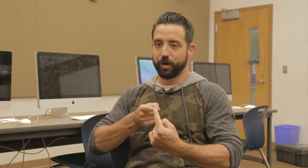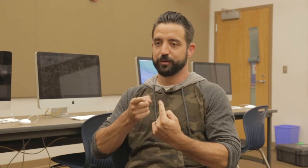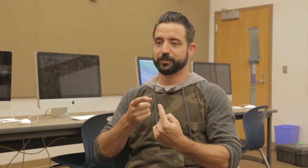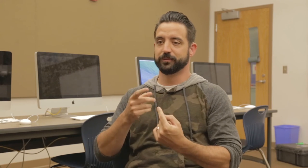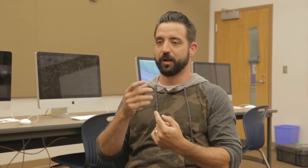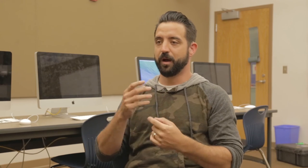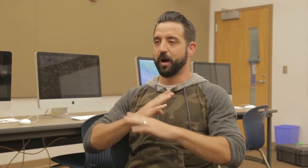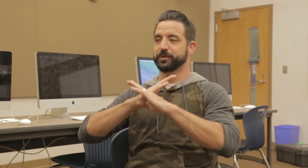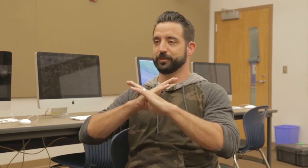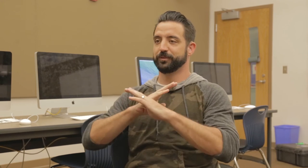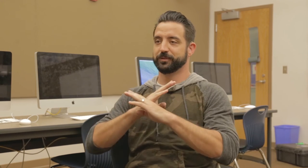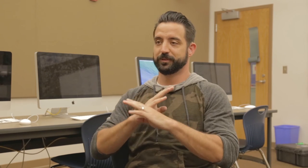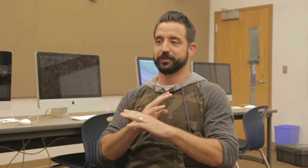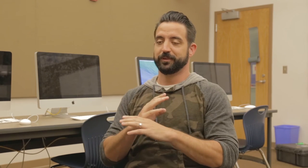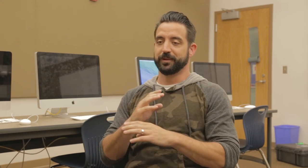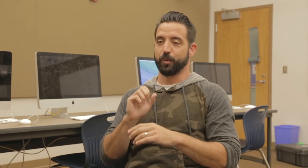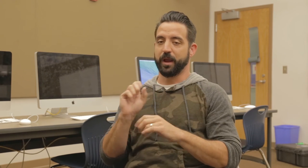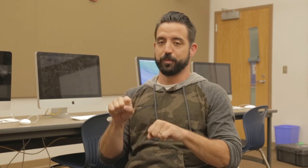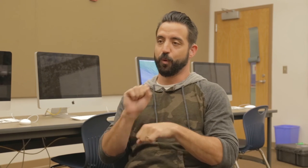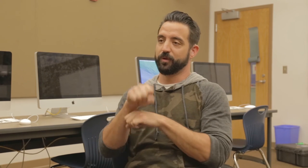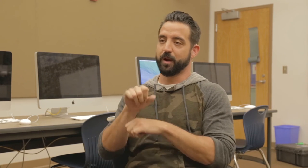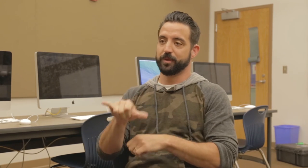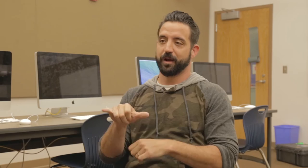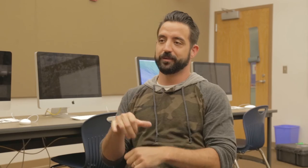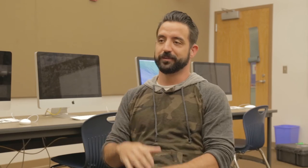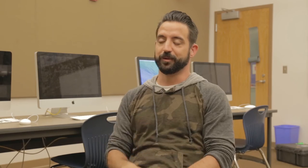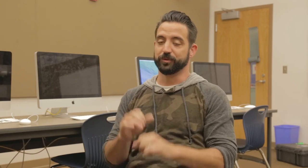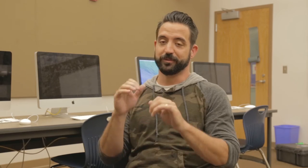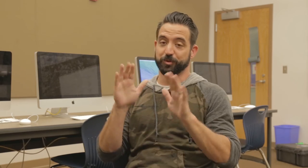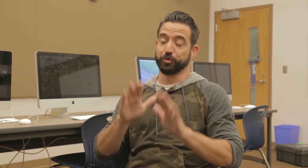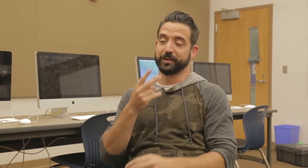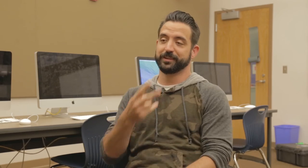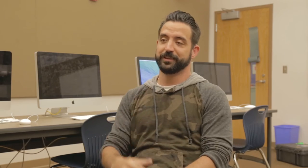They were able to overcome that. It was great to see.